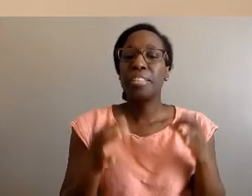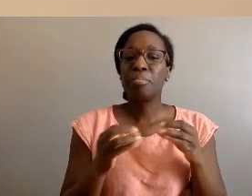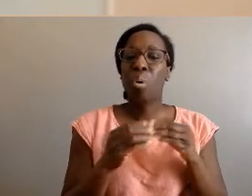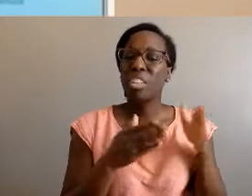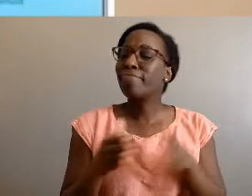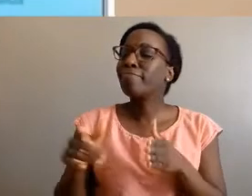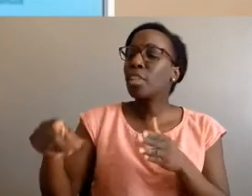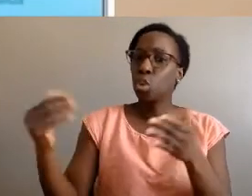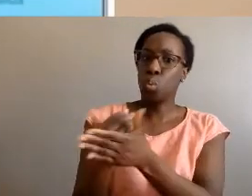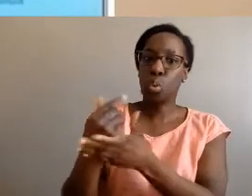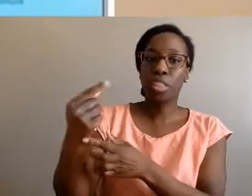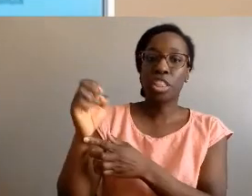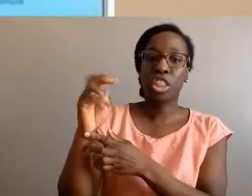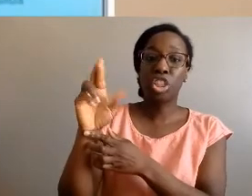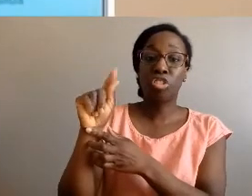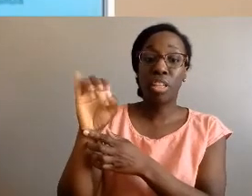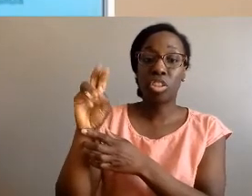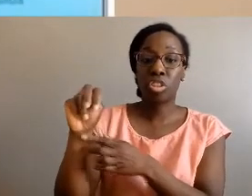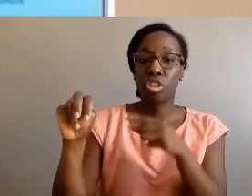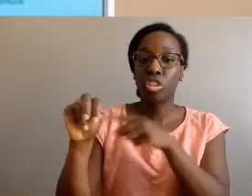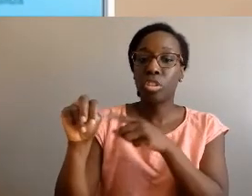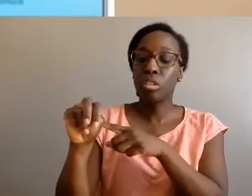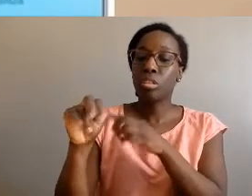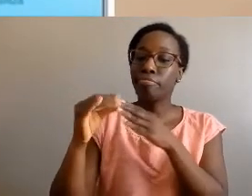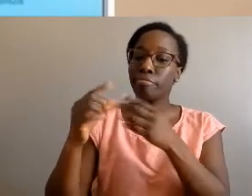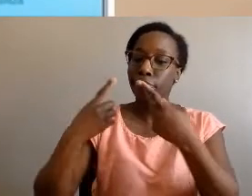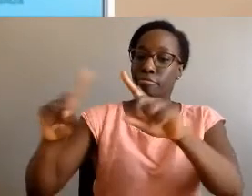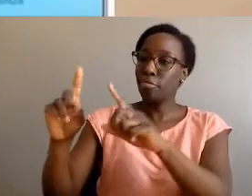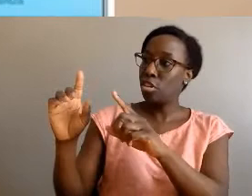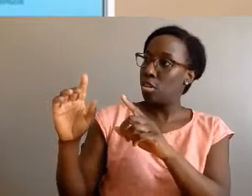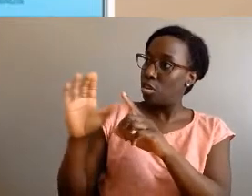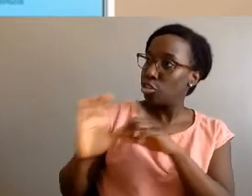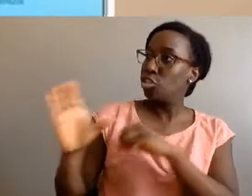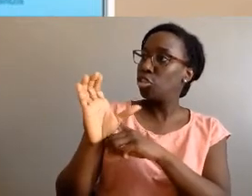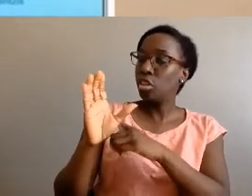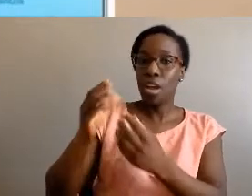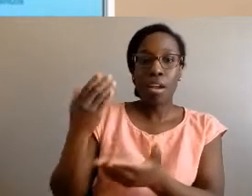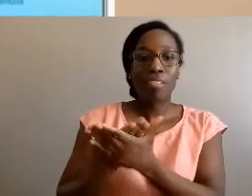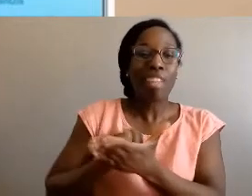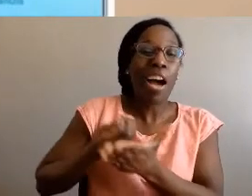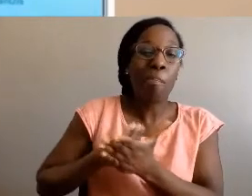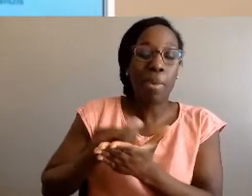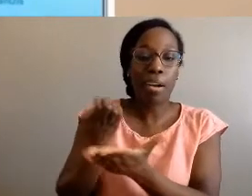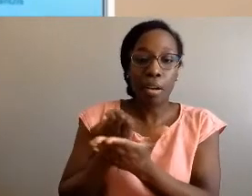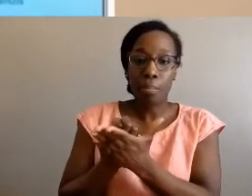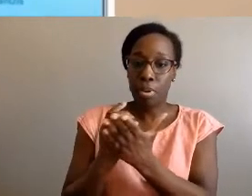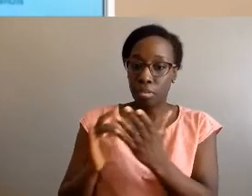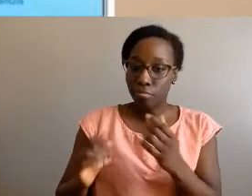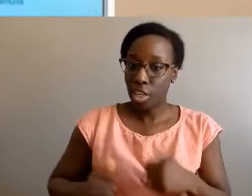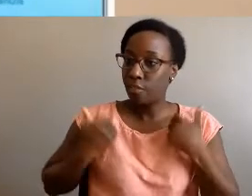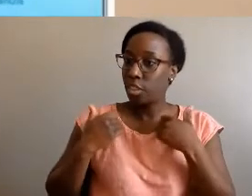economic lives in equitable ways. The group called themselves The New London group. The fruit of their